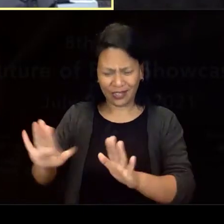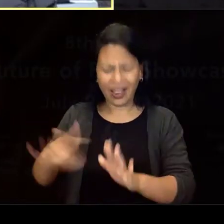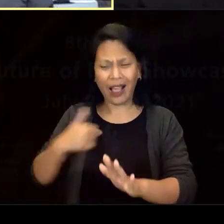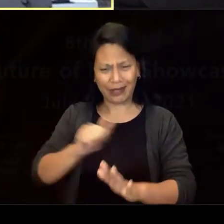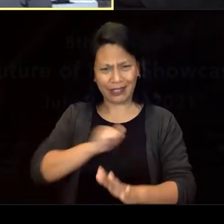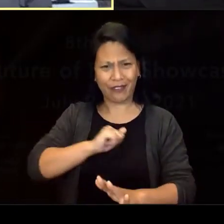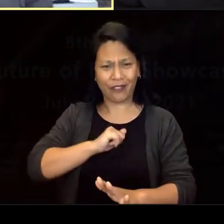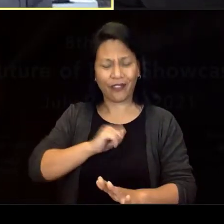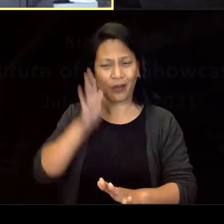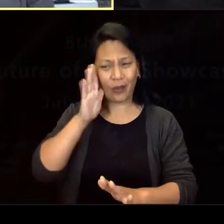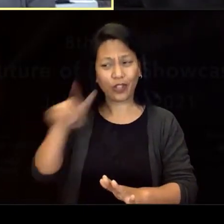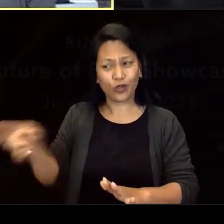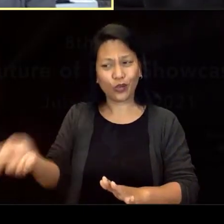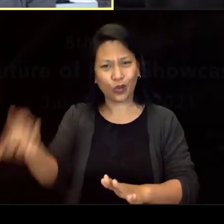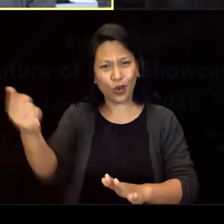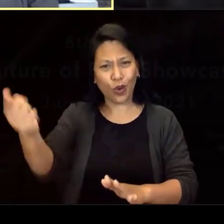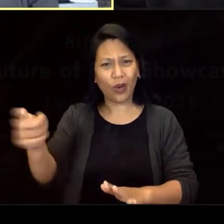And then you can go over here and start over here.